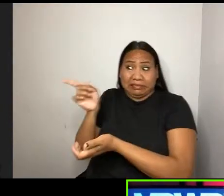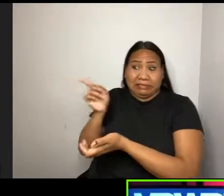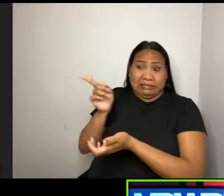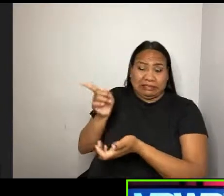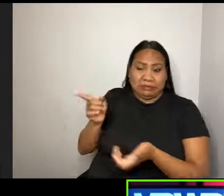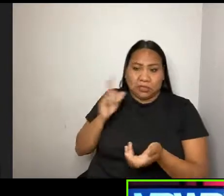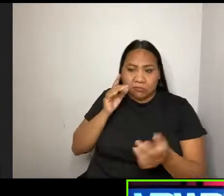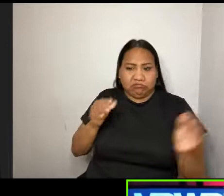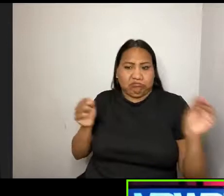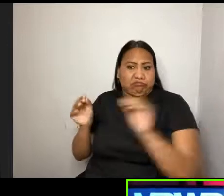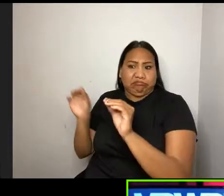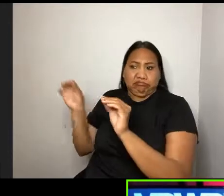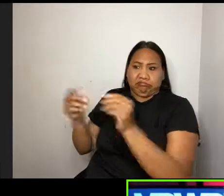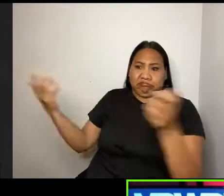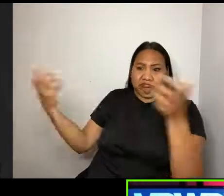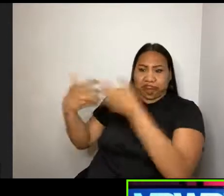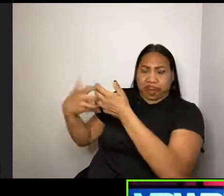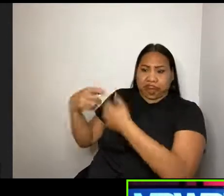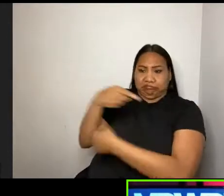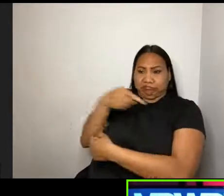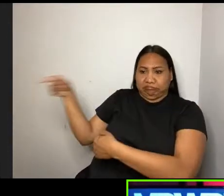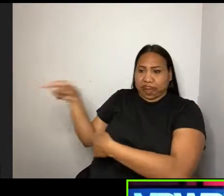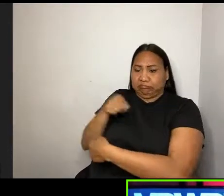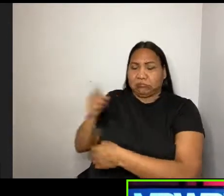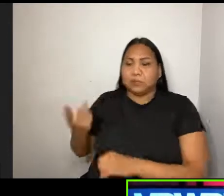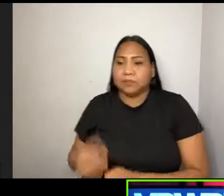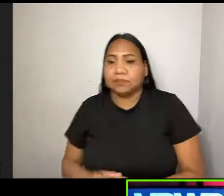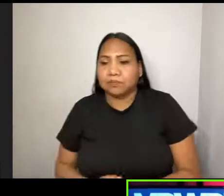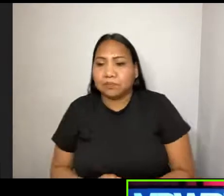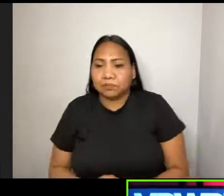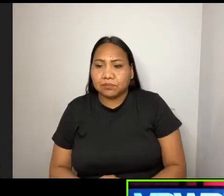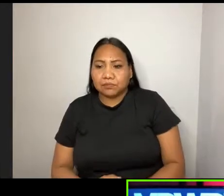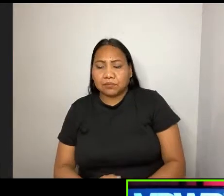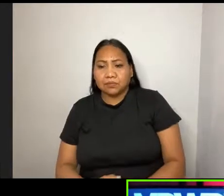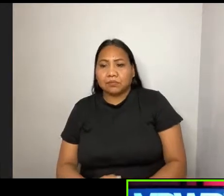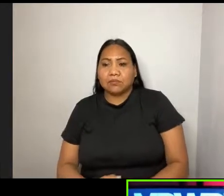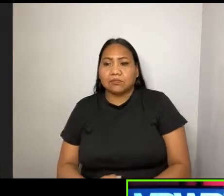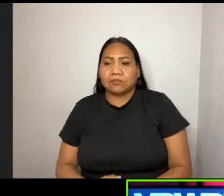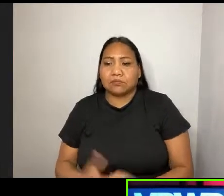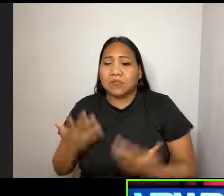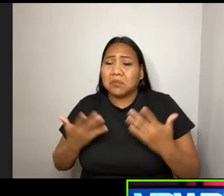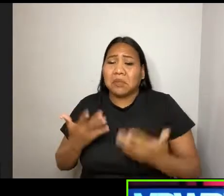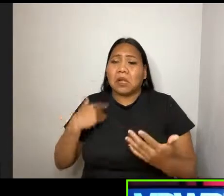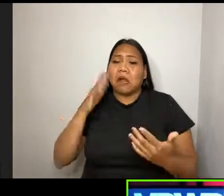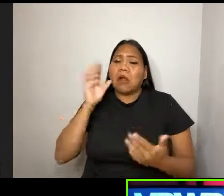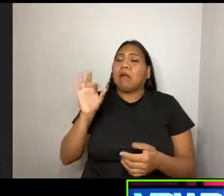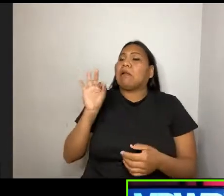just so I can reduce their expense and add any insight I can to help them setup Facebook pixels